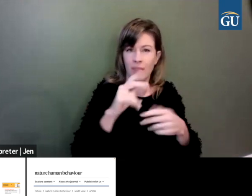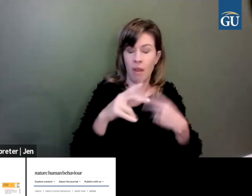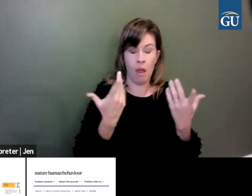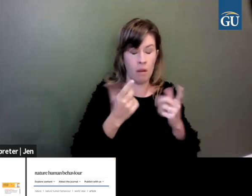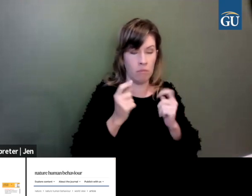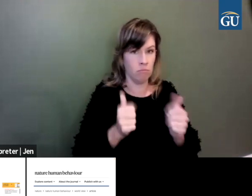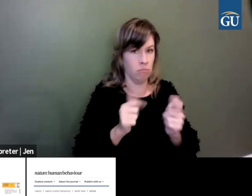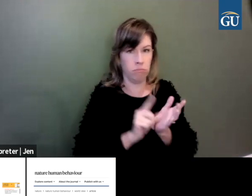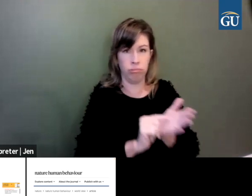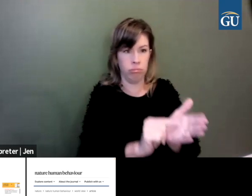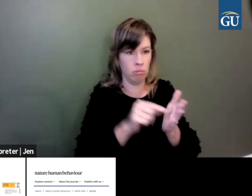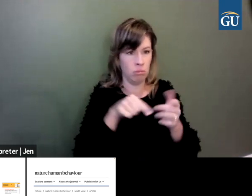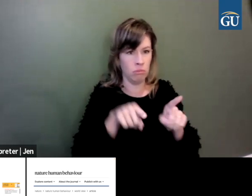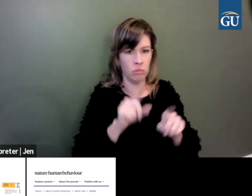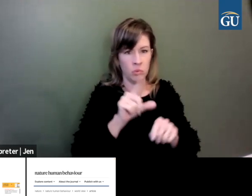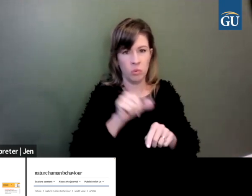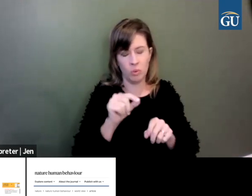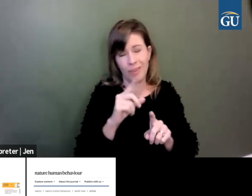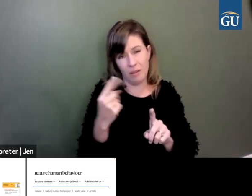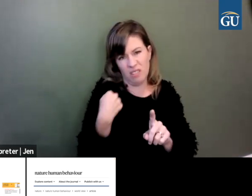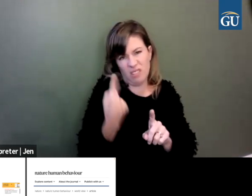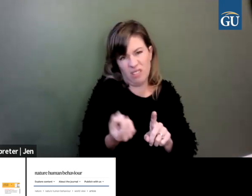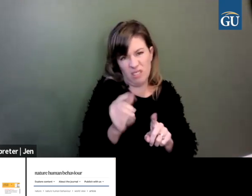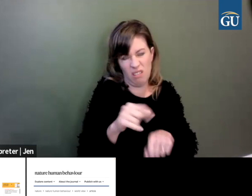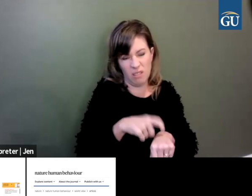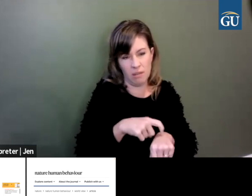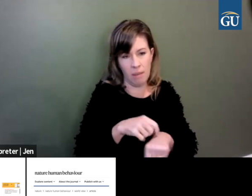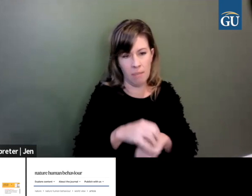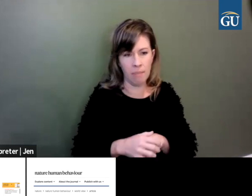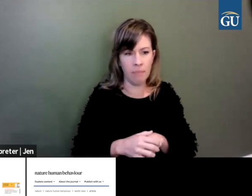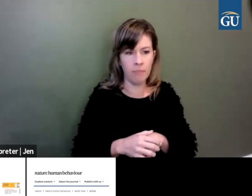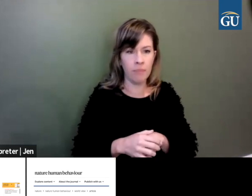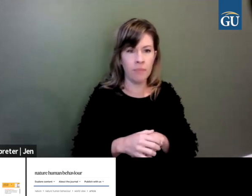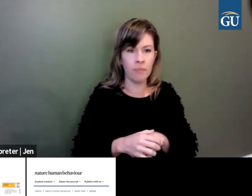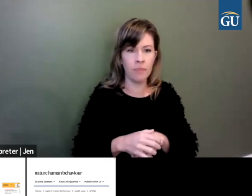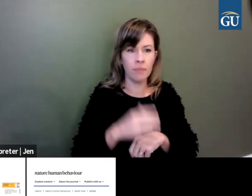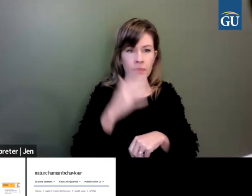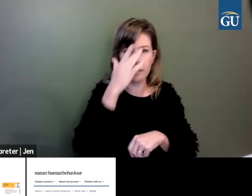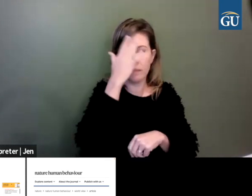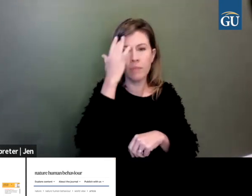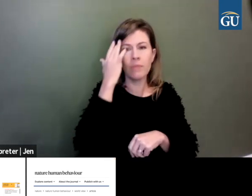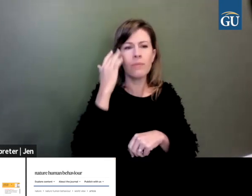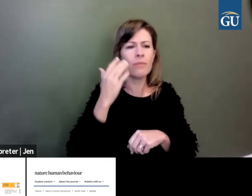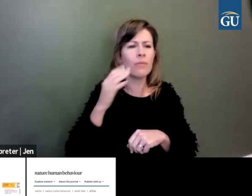that have come out since 2020. And there's also more evidence in some of my more recent